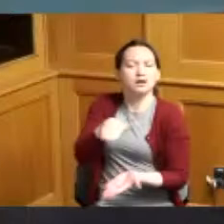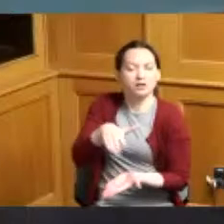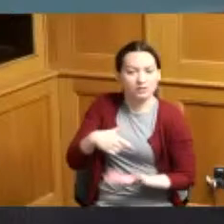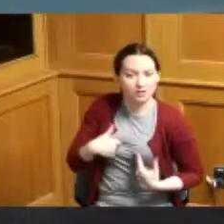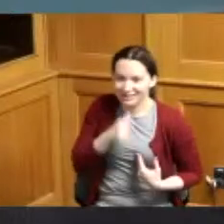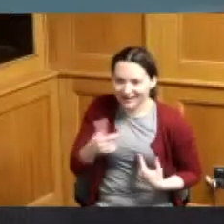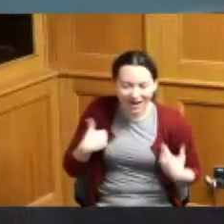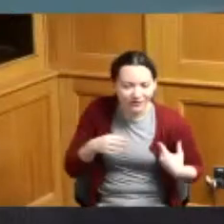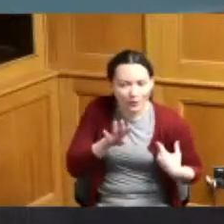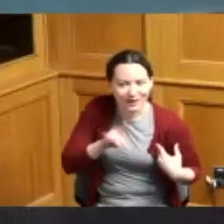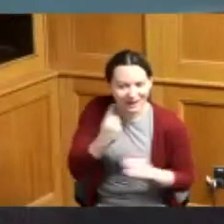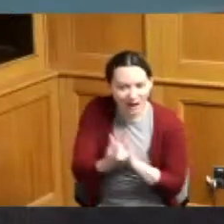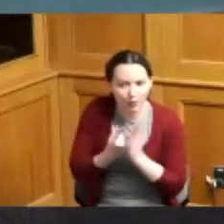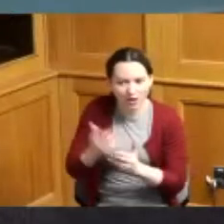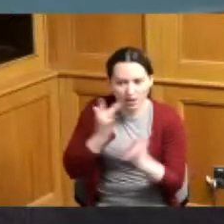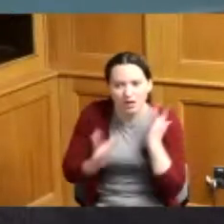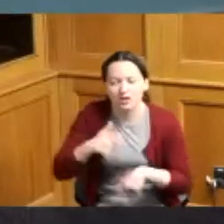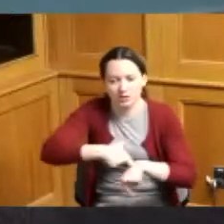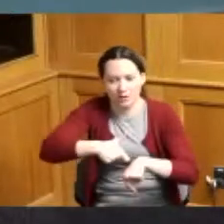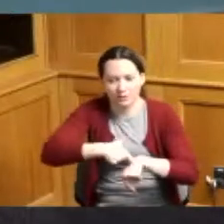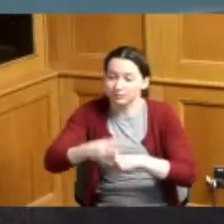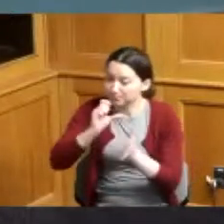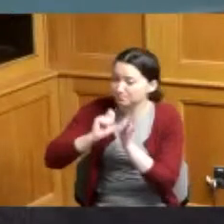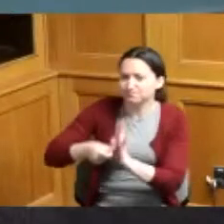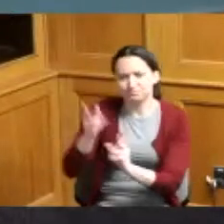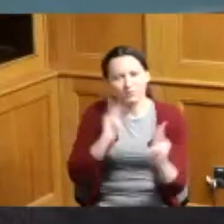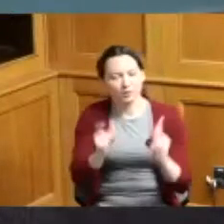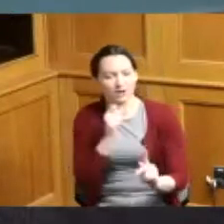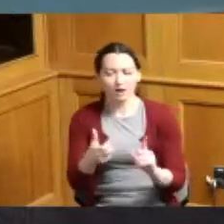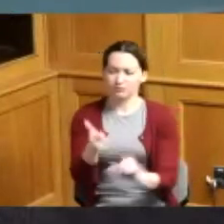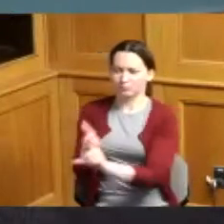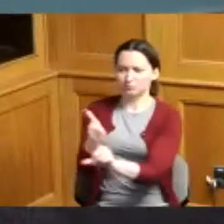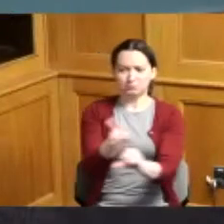hours so I just wanted to highlight that I know everybody gets to speak for themselves